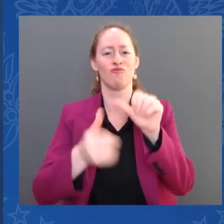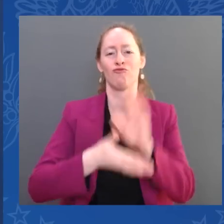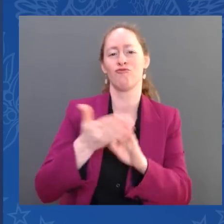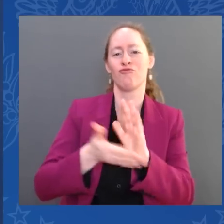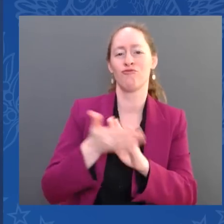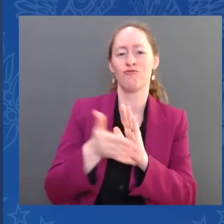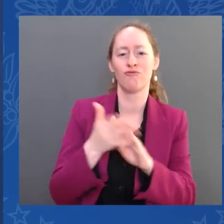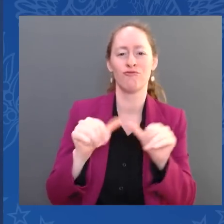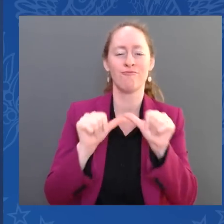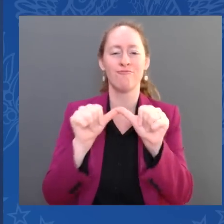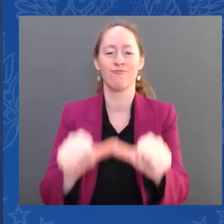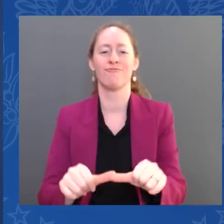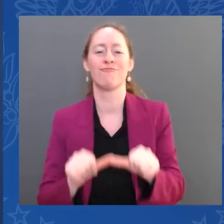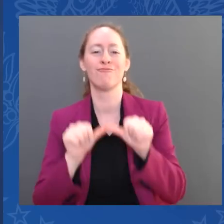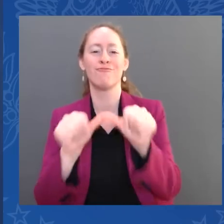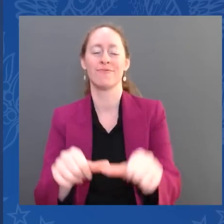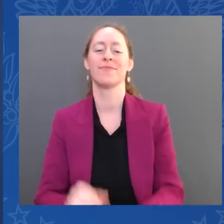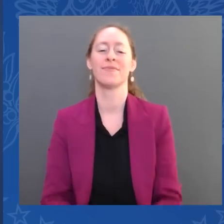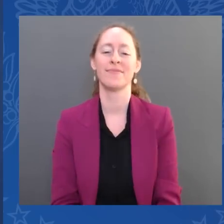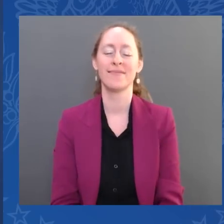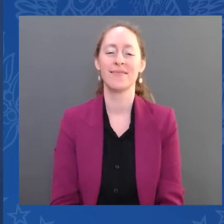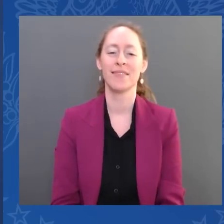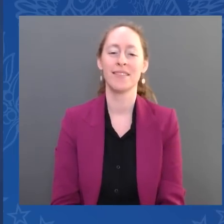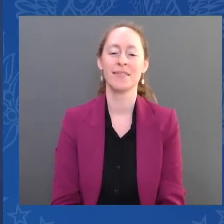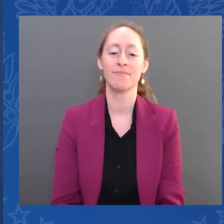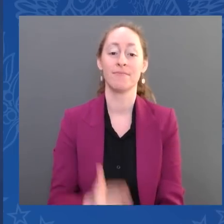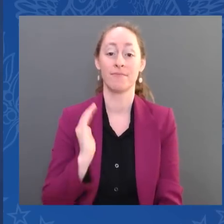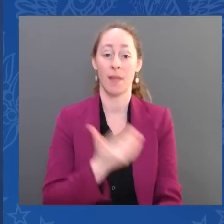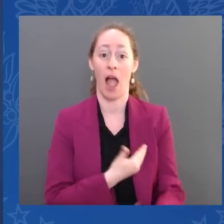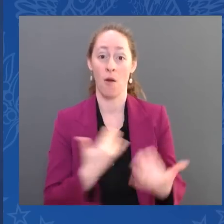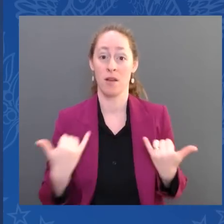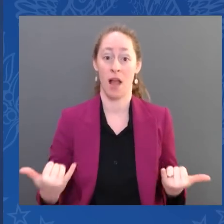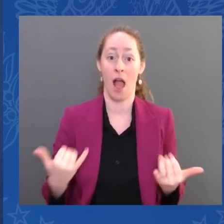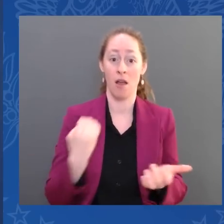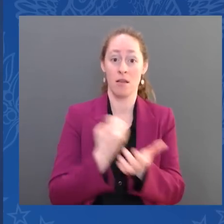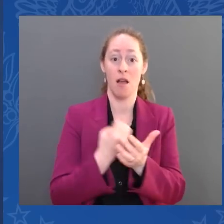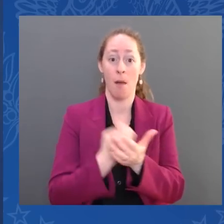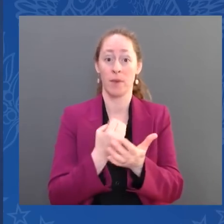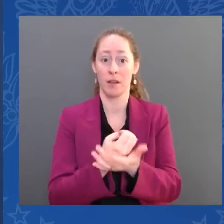Independent experts have projected that the U.S. economy could grow faster than China's economy this year.